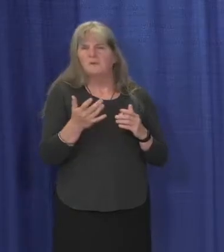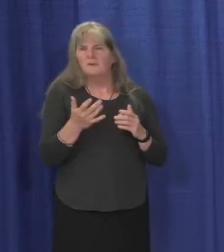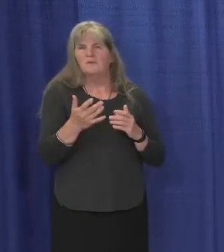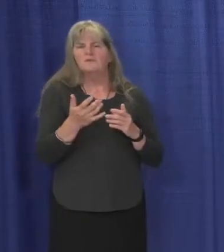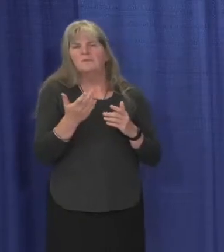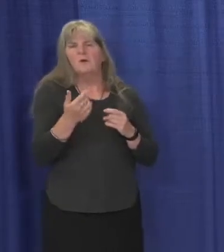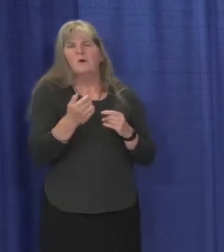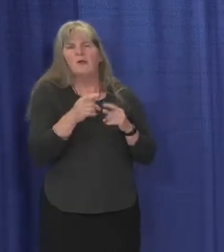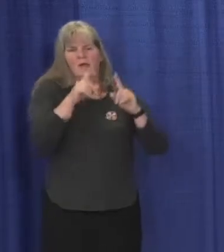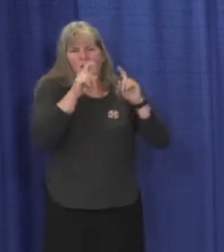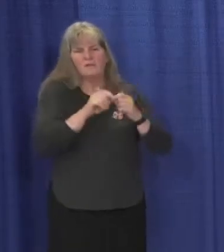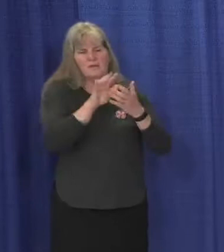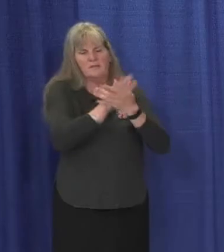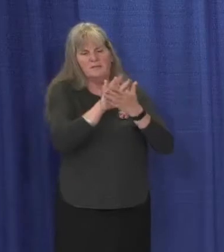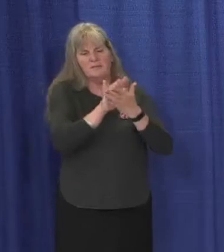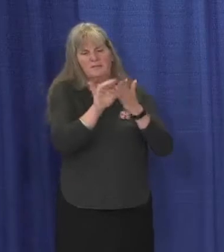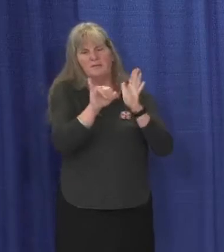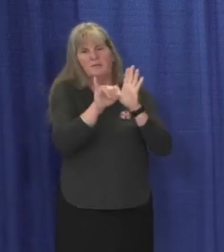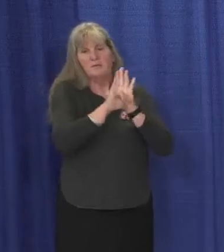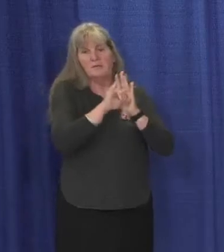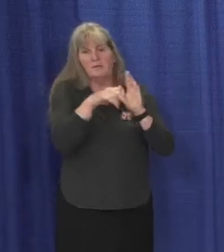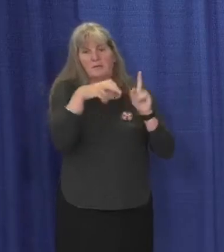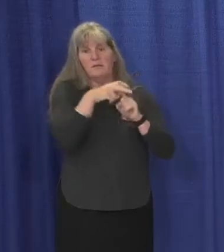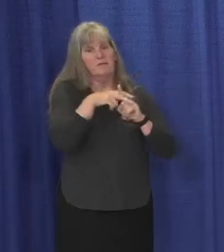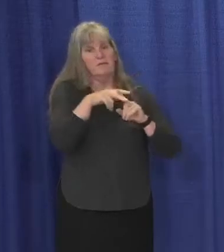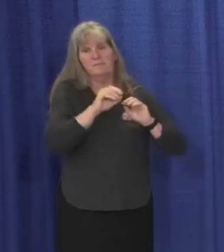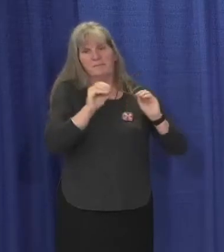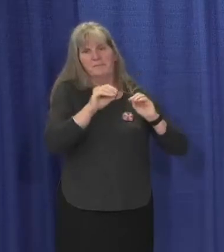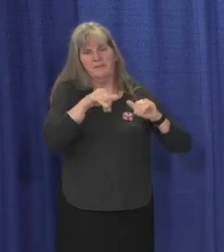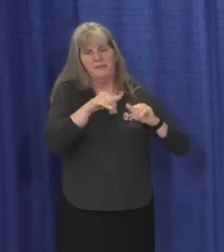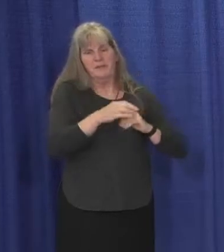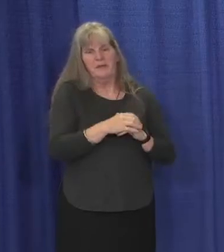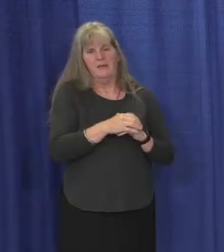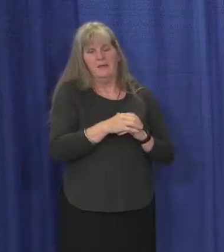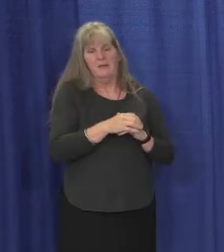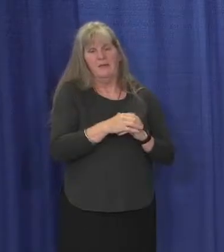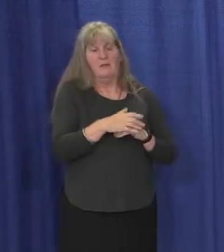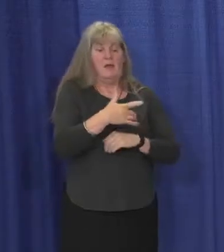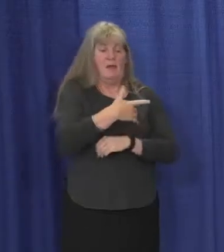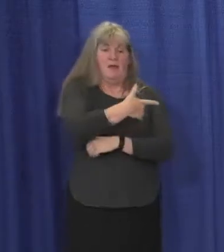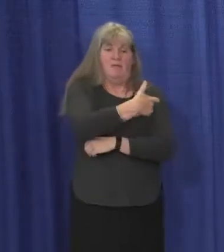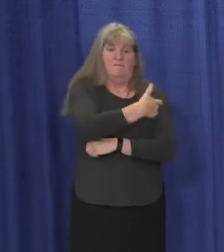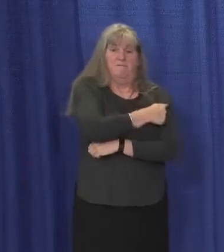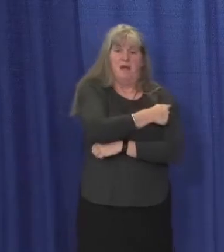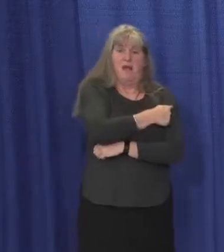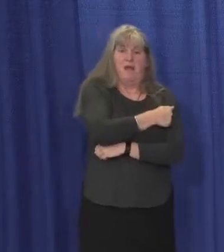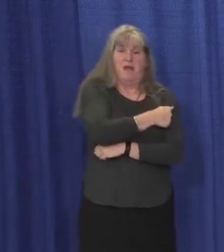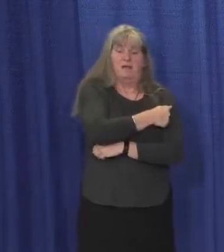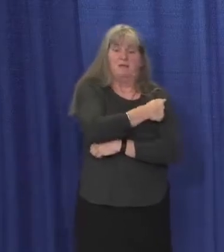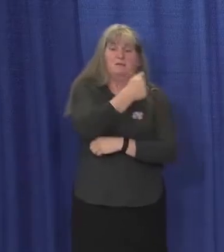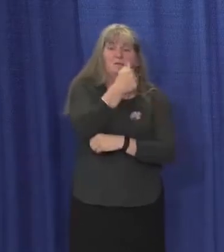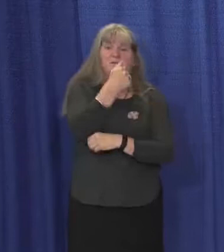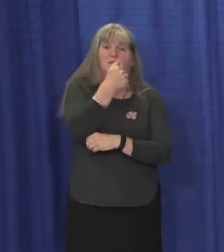through screening for variants and we have not as of yet detected Delta. I will say the vaccine data so